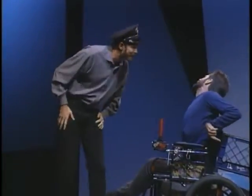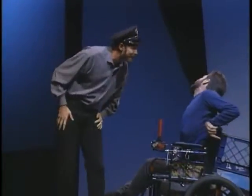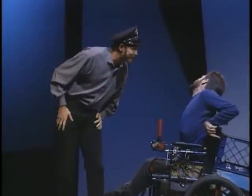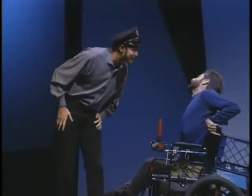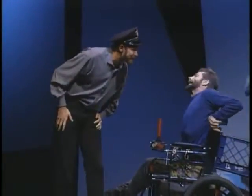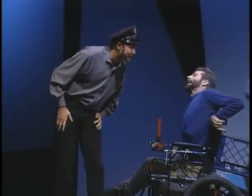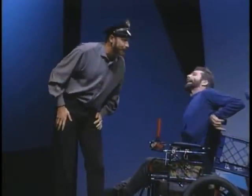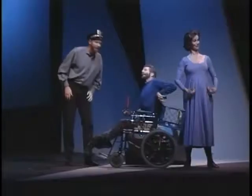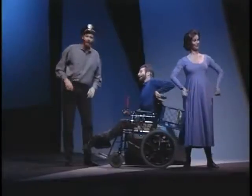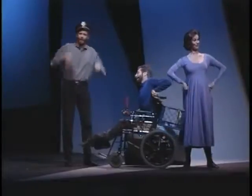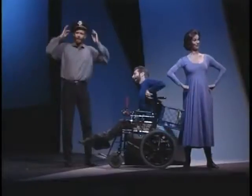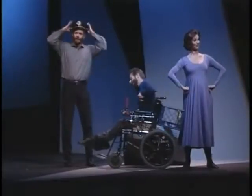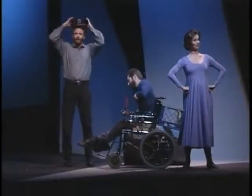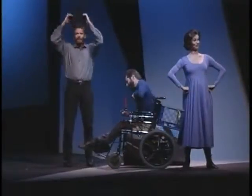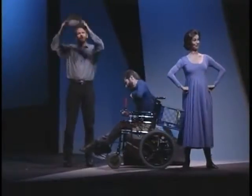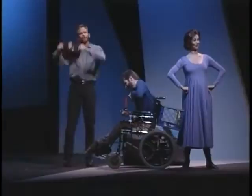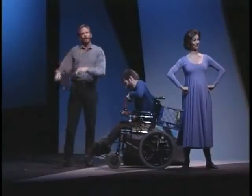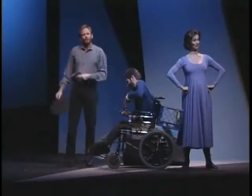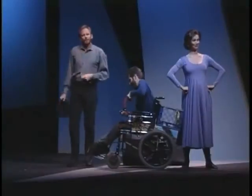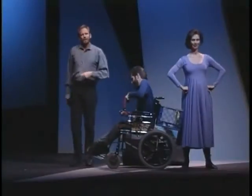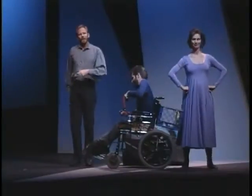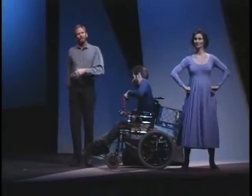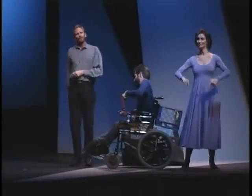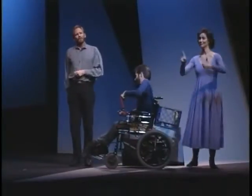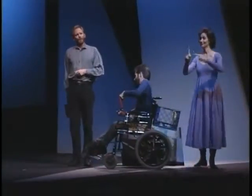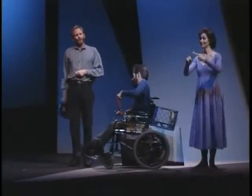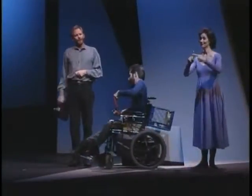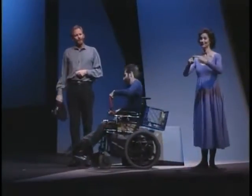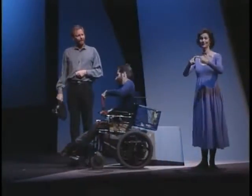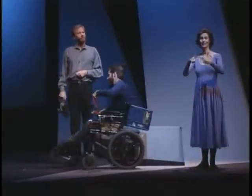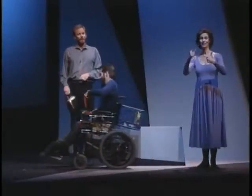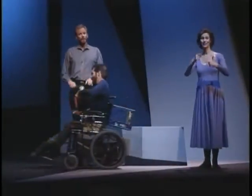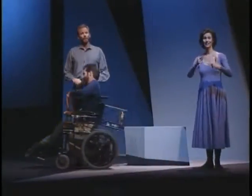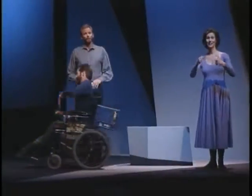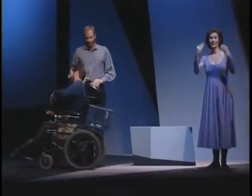me conversation with a lady in the grocery